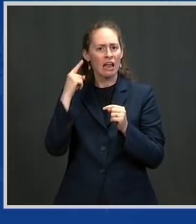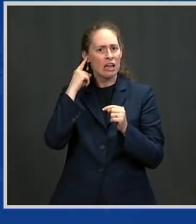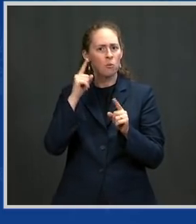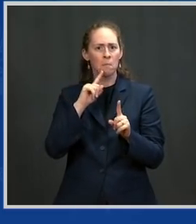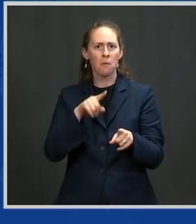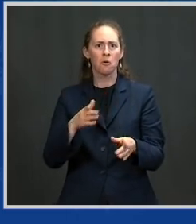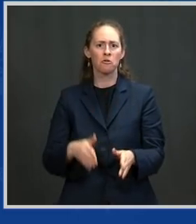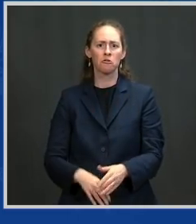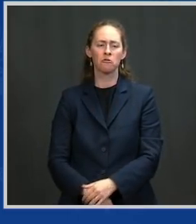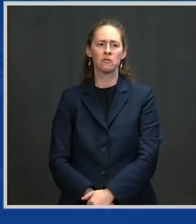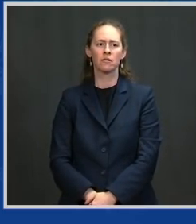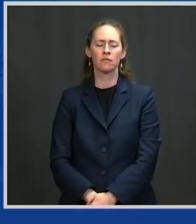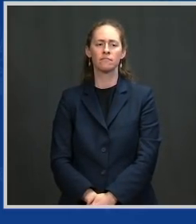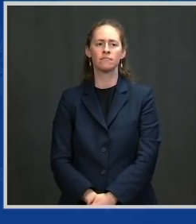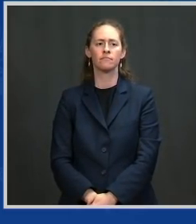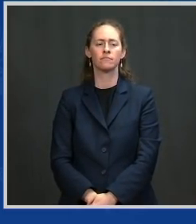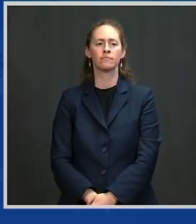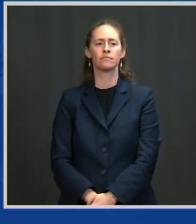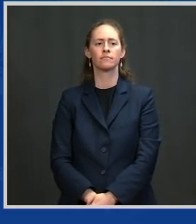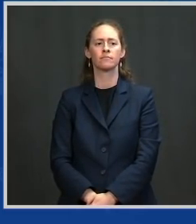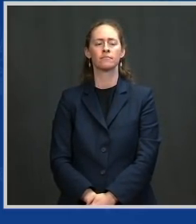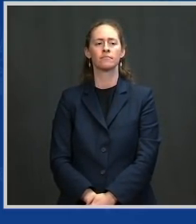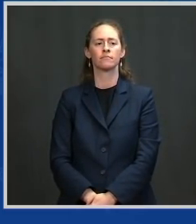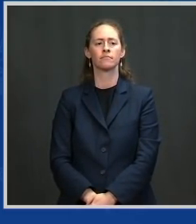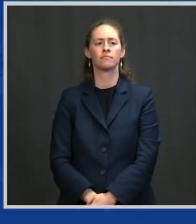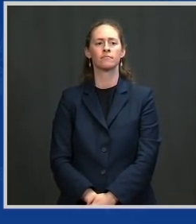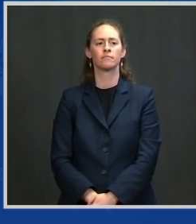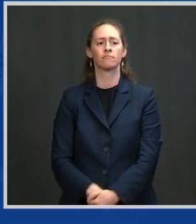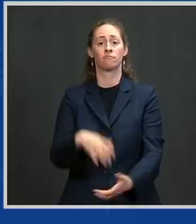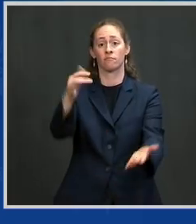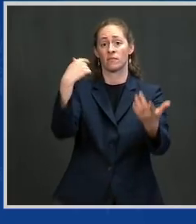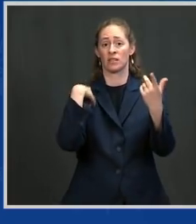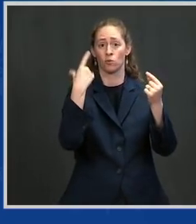In other words: Everything would have to be shown to be actually occurring.